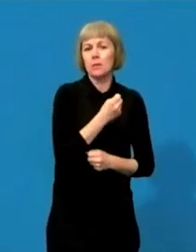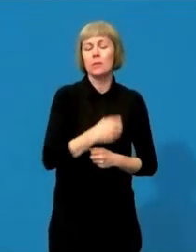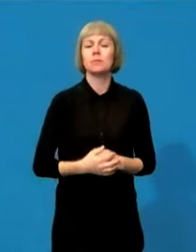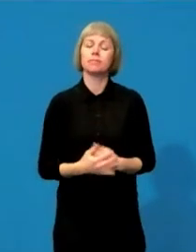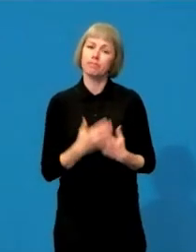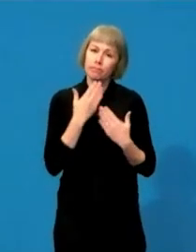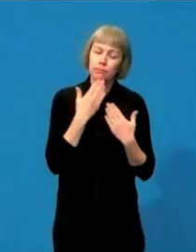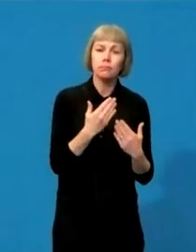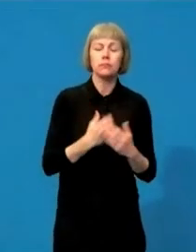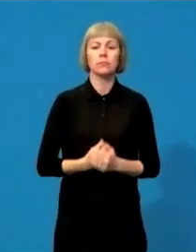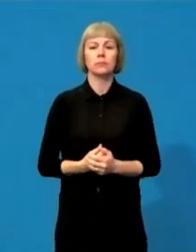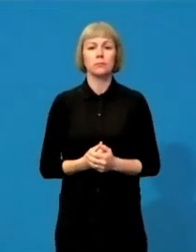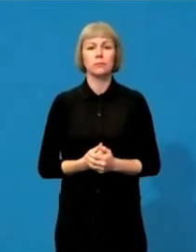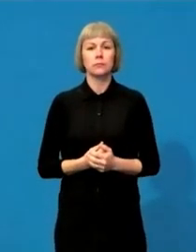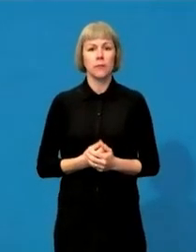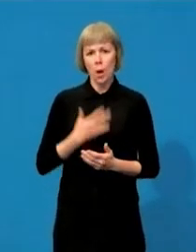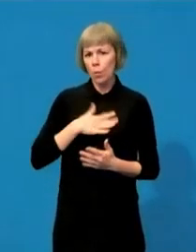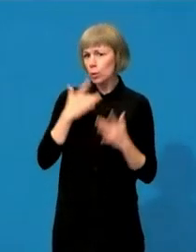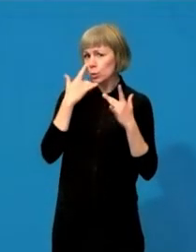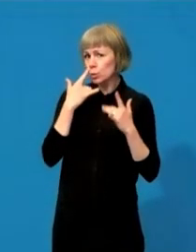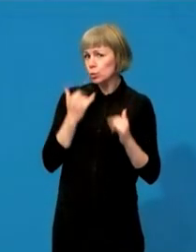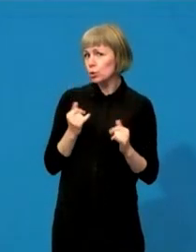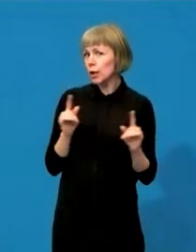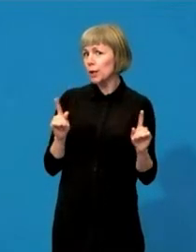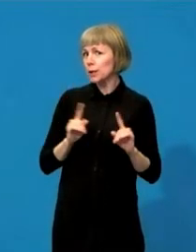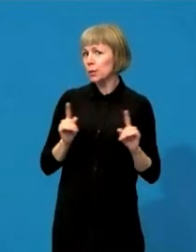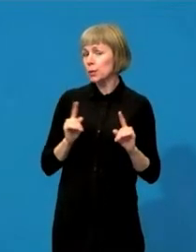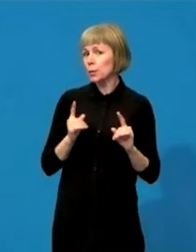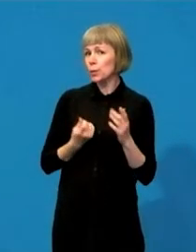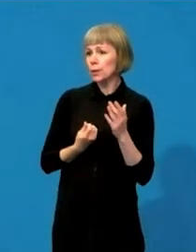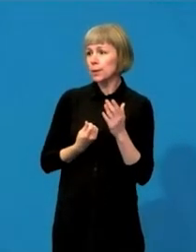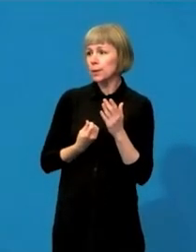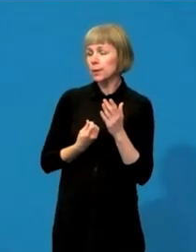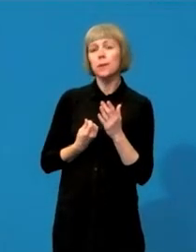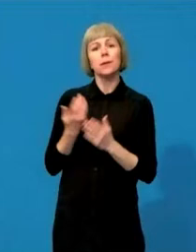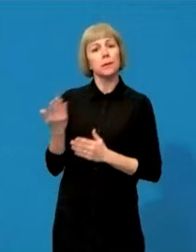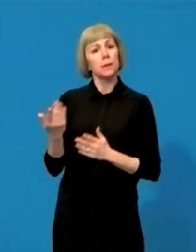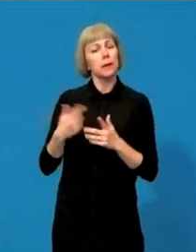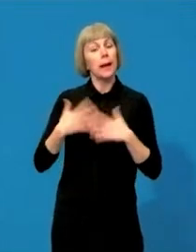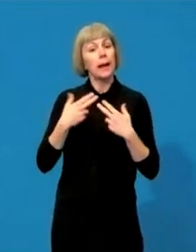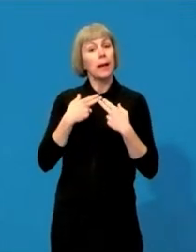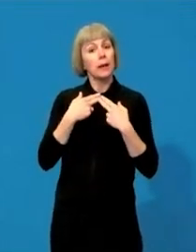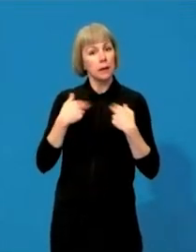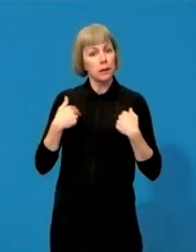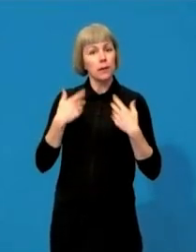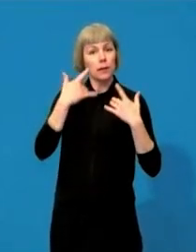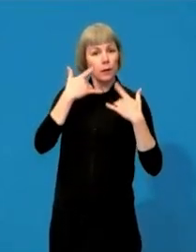I just want to check that there's no - we have represented parties, and it's par for the course for me to ask if they have any questions.